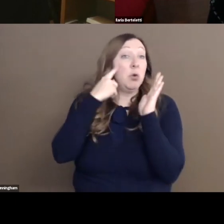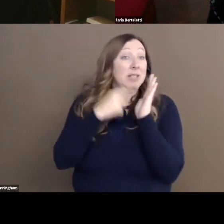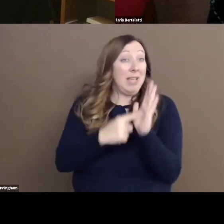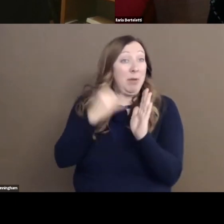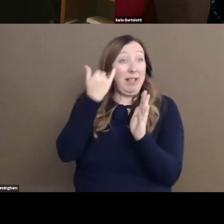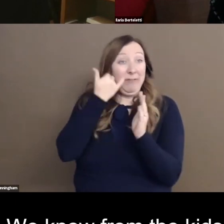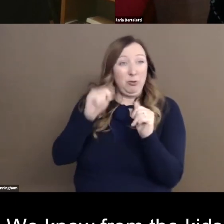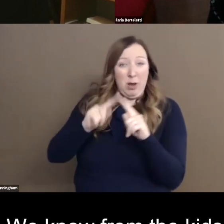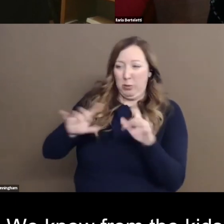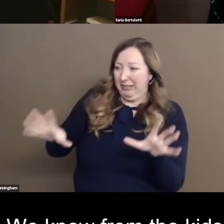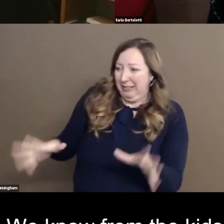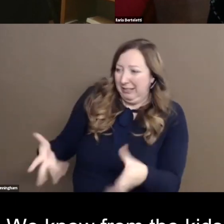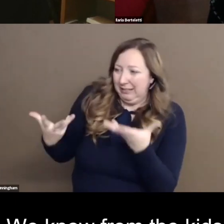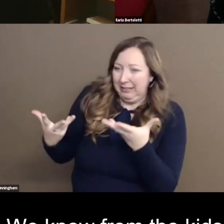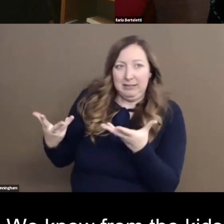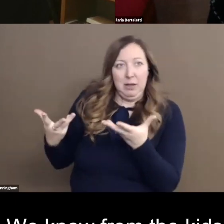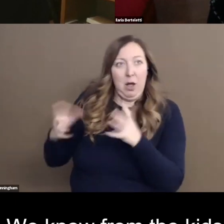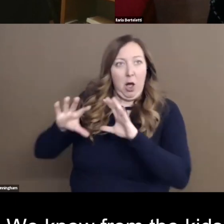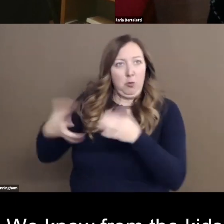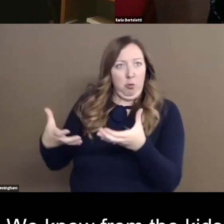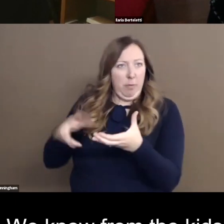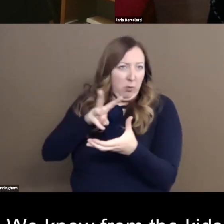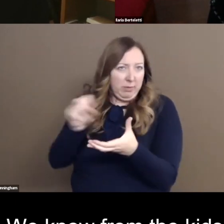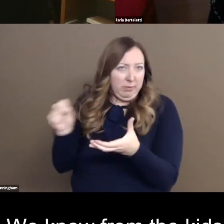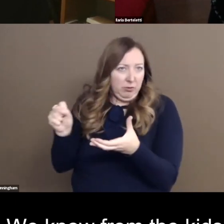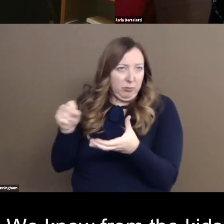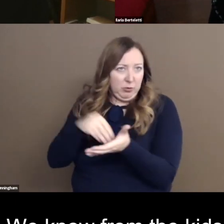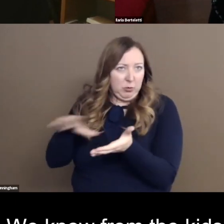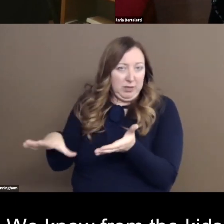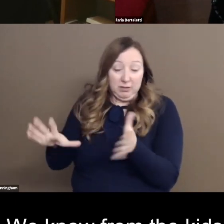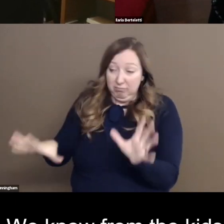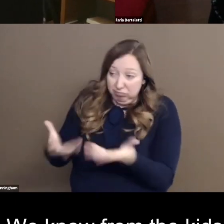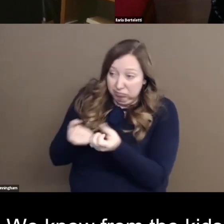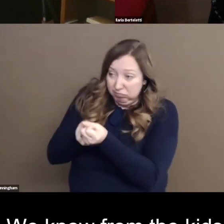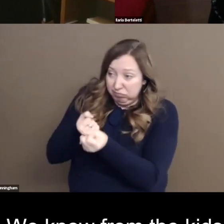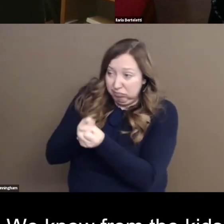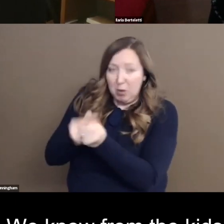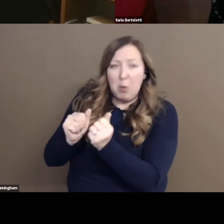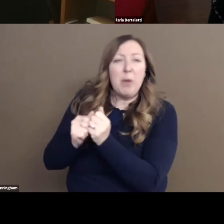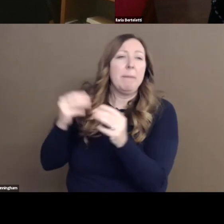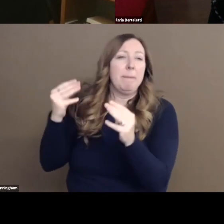um we know from